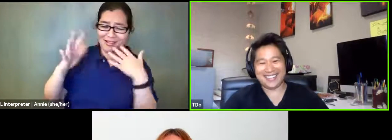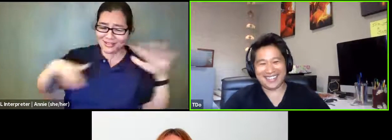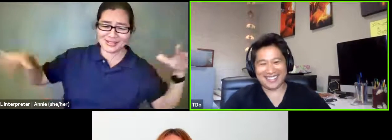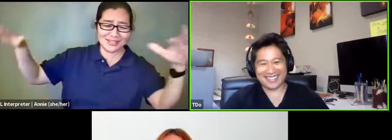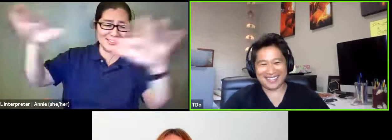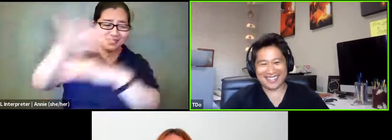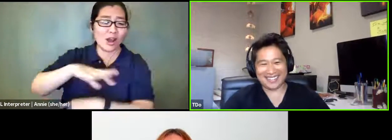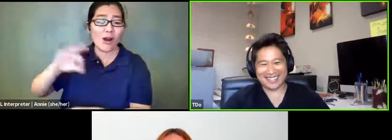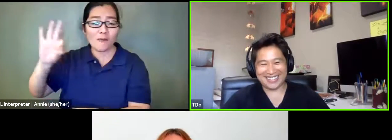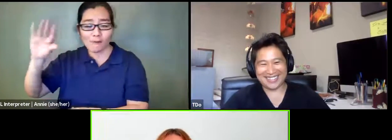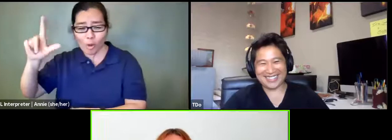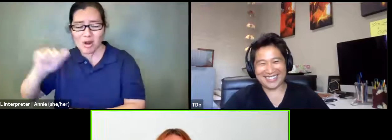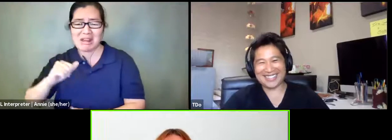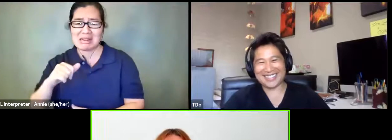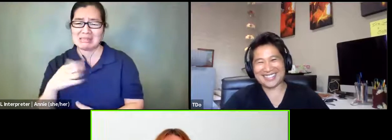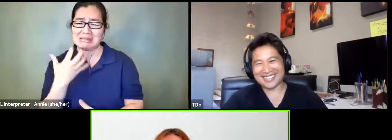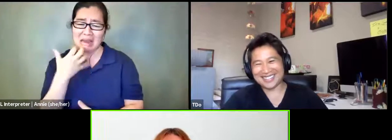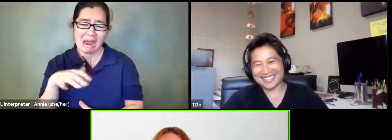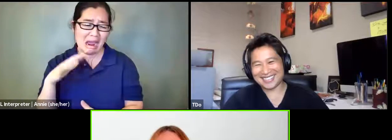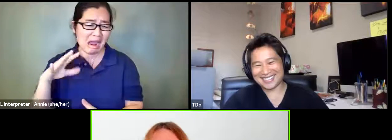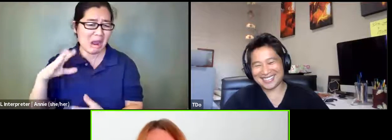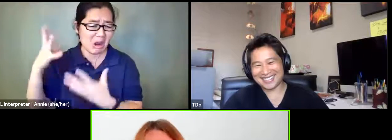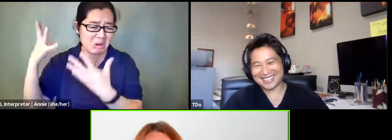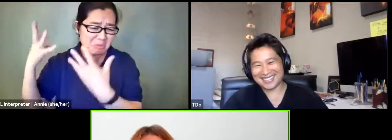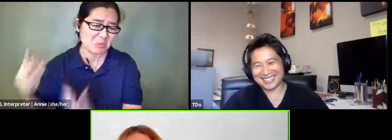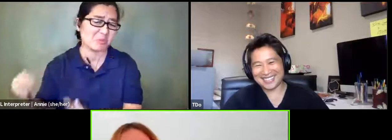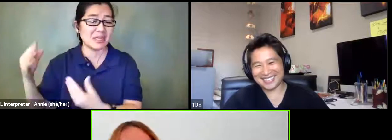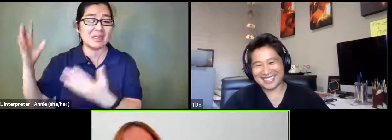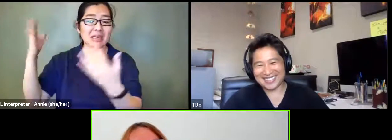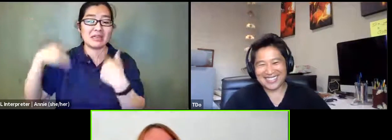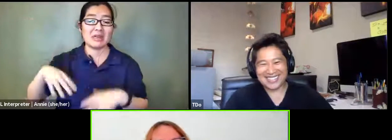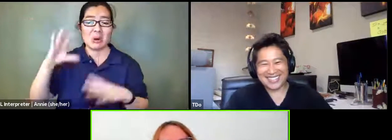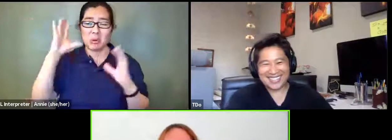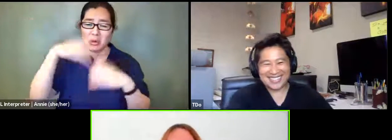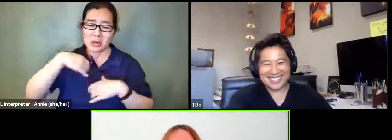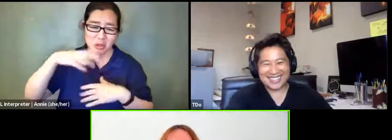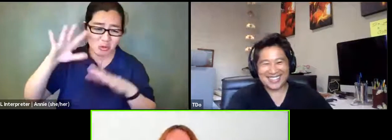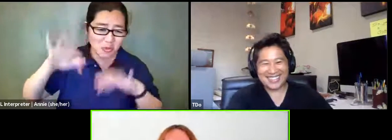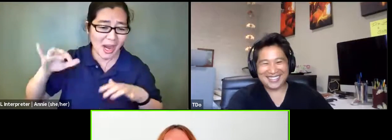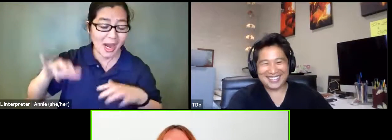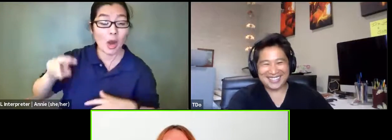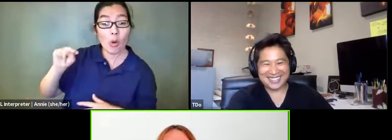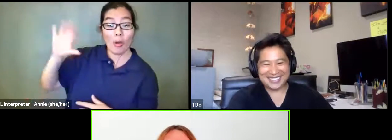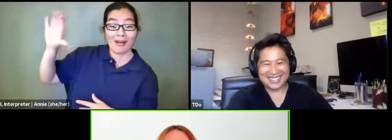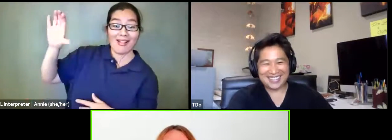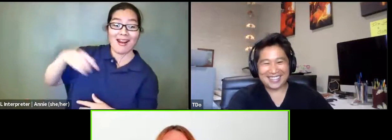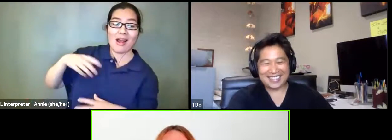awesome. And where are you going next?